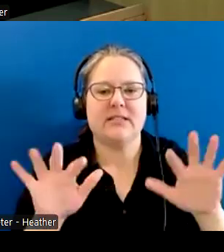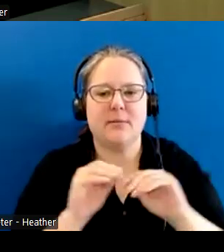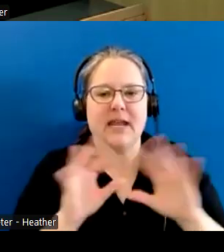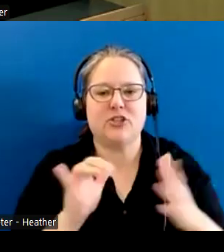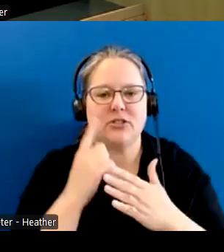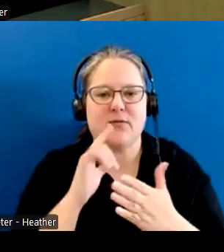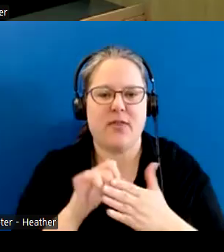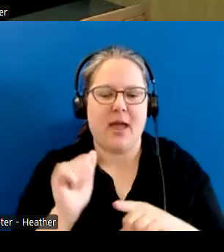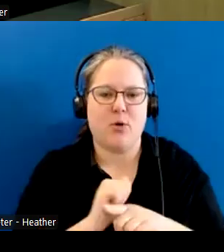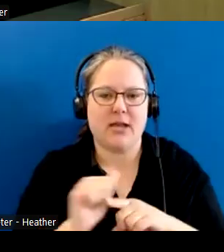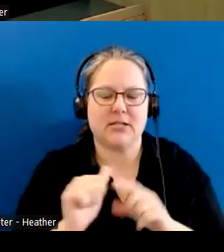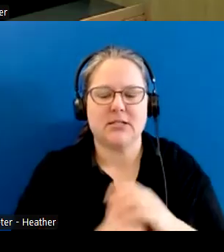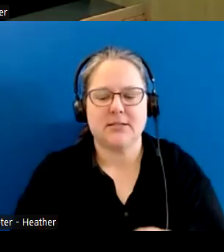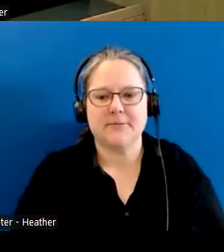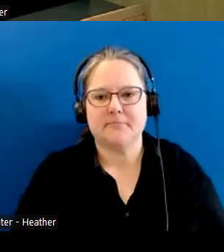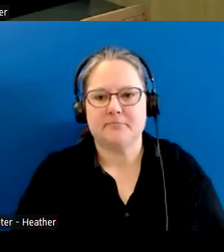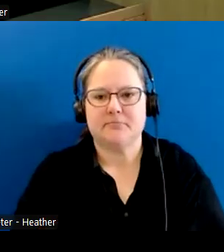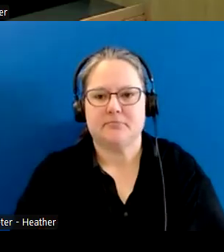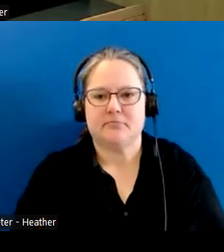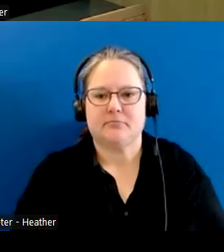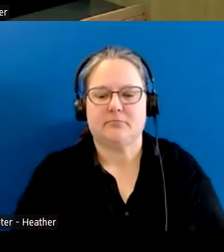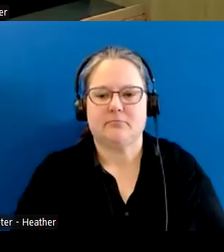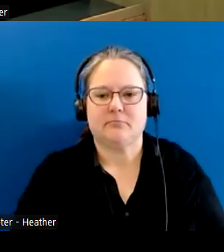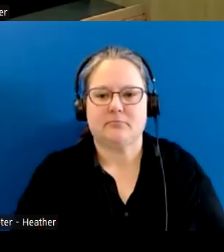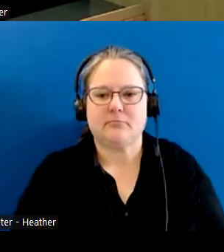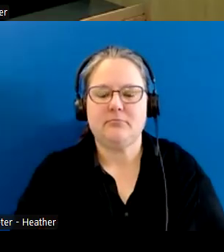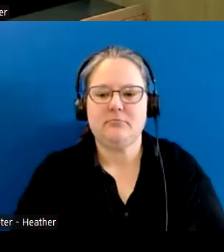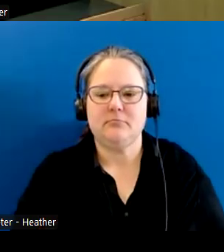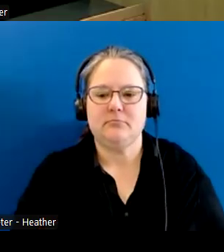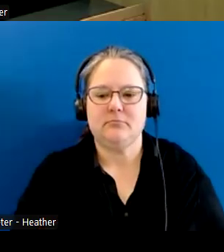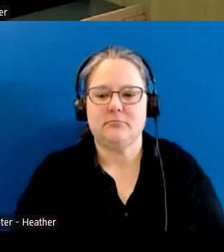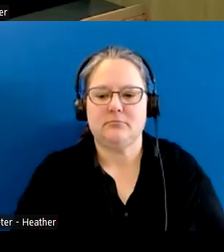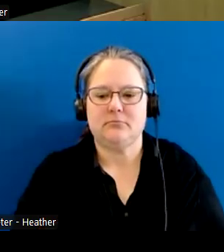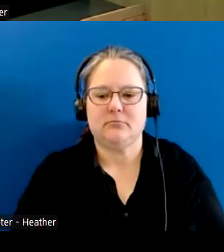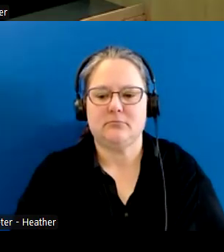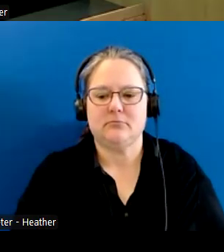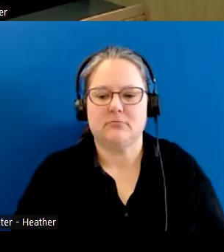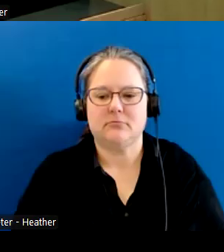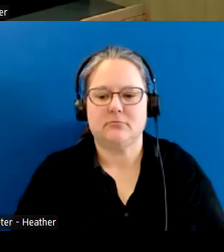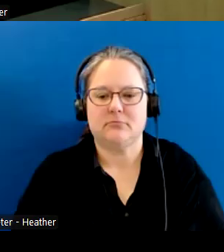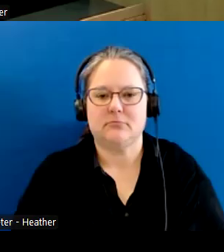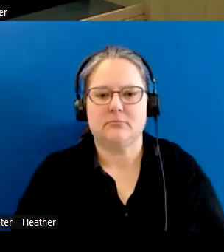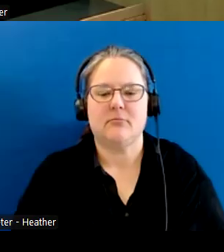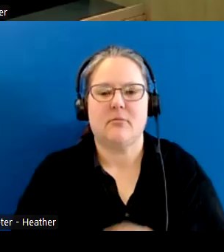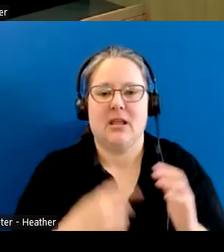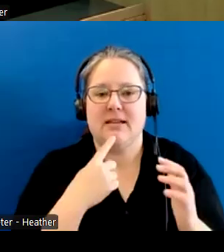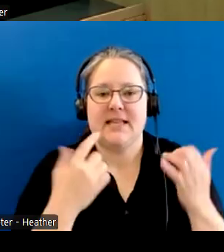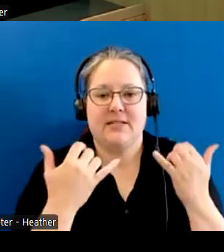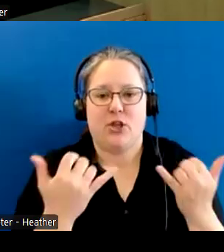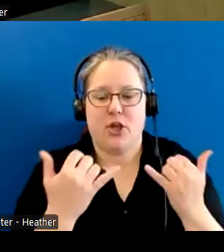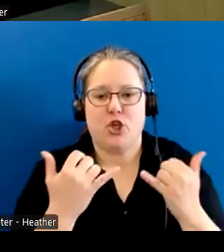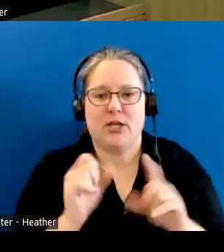practices. We have another comment um from Dr. Ka who says the current situation underscores